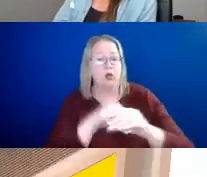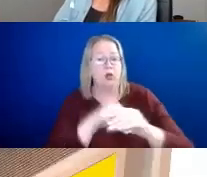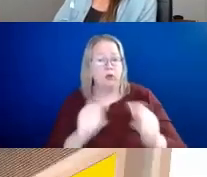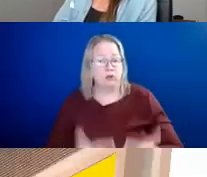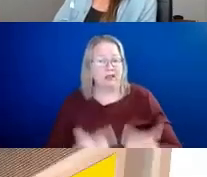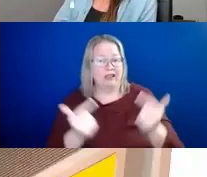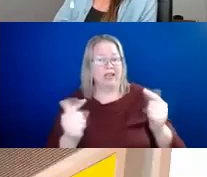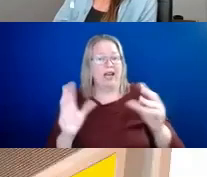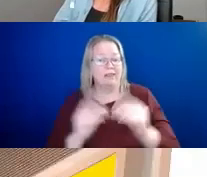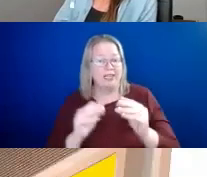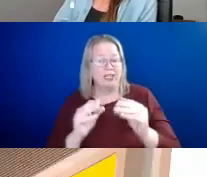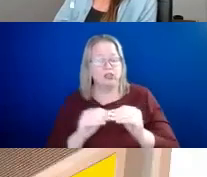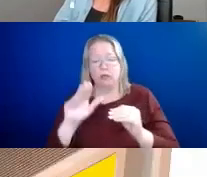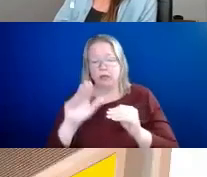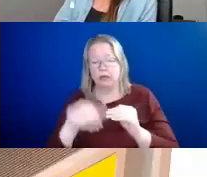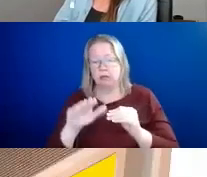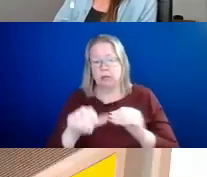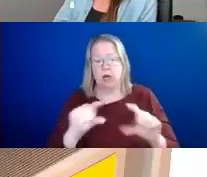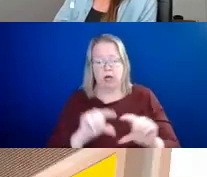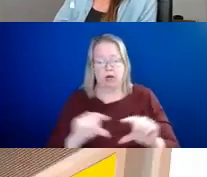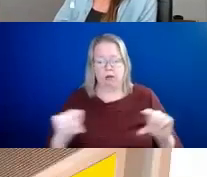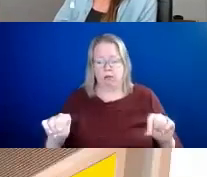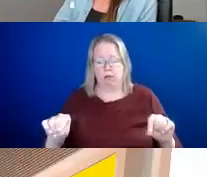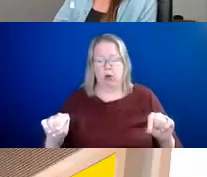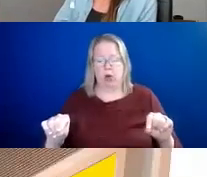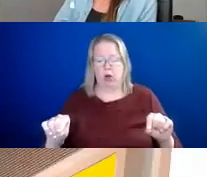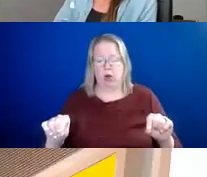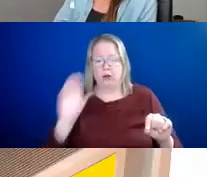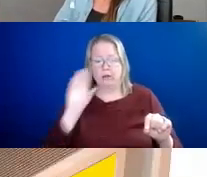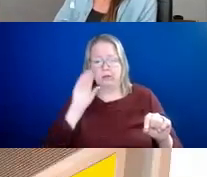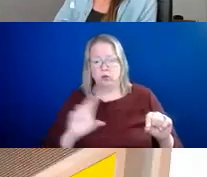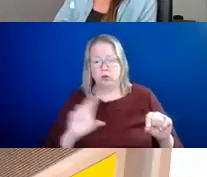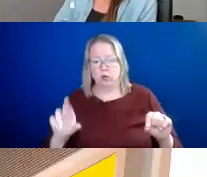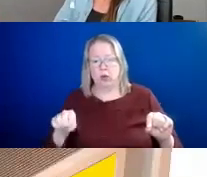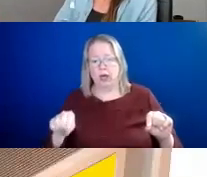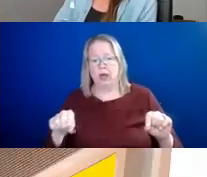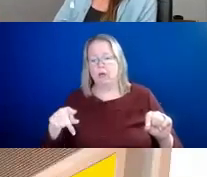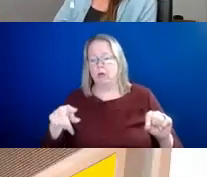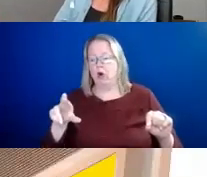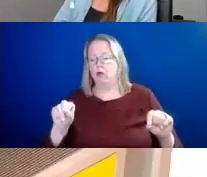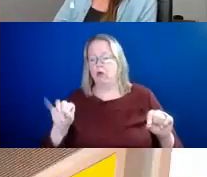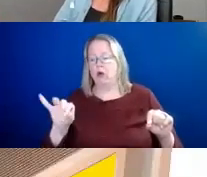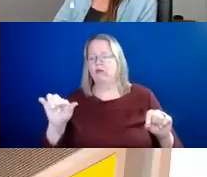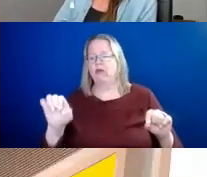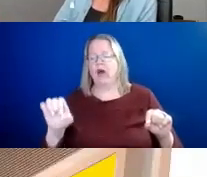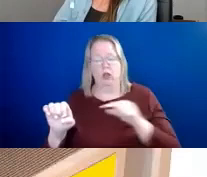is in the bottom toolbar there is 12:21:27 an icon towards the right that says profile. In this icon